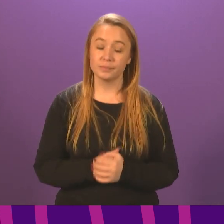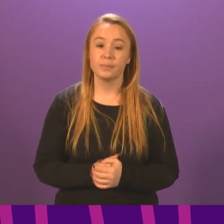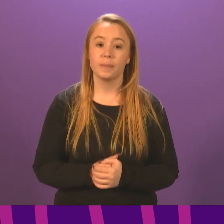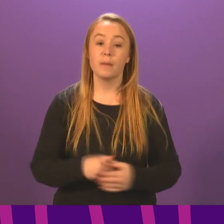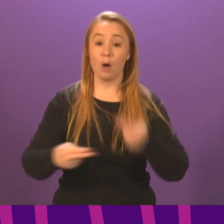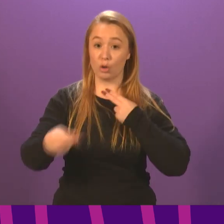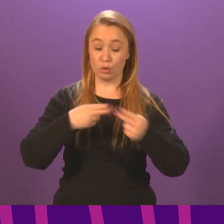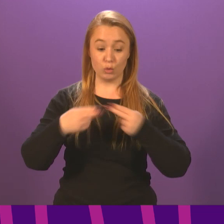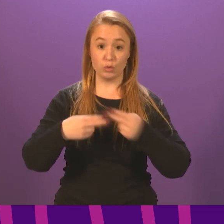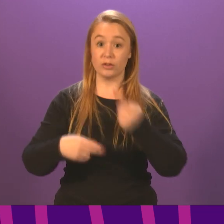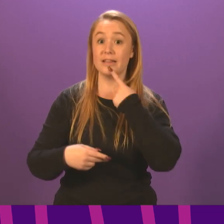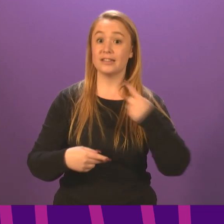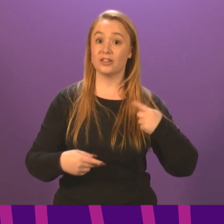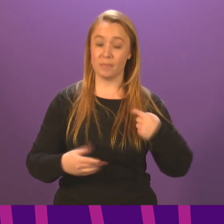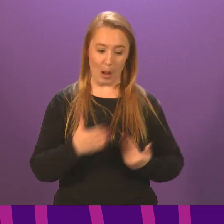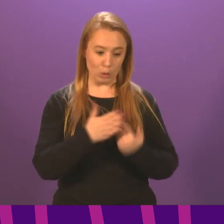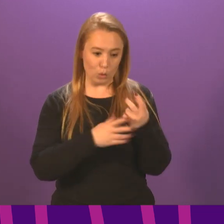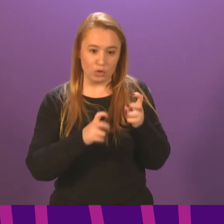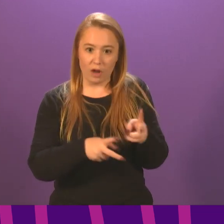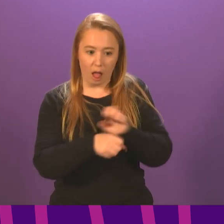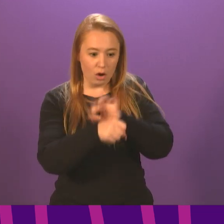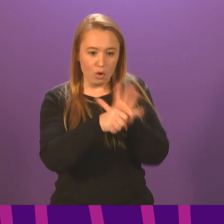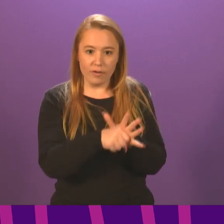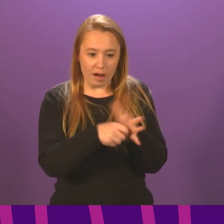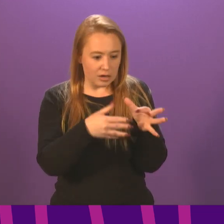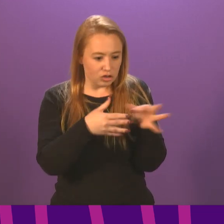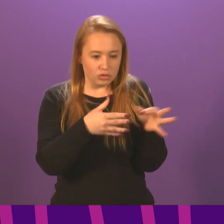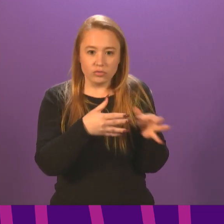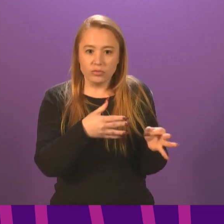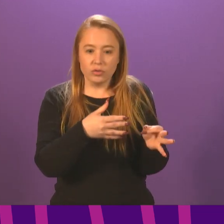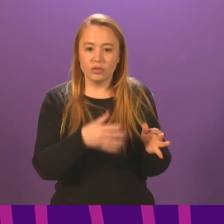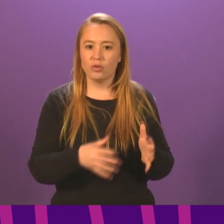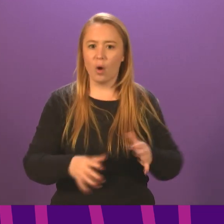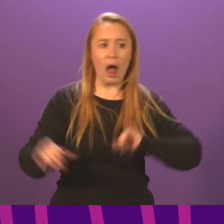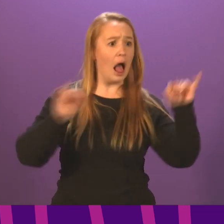the news about the new variant. As I said earlier, we should not overreact to that or